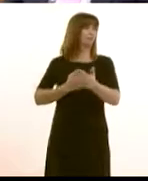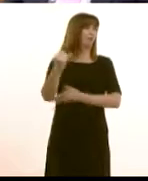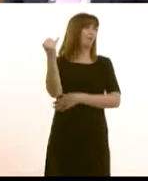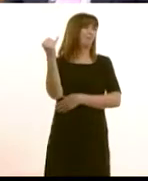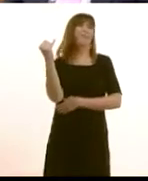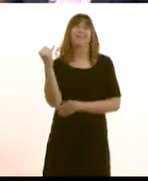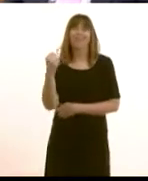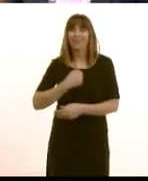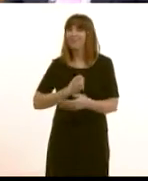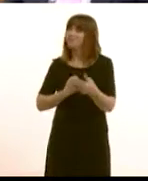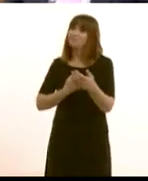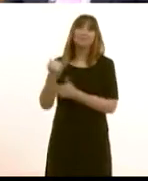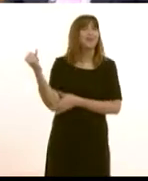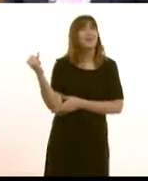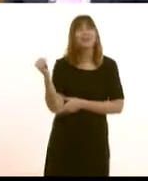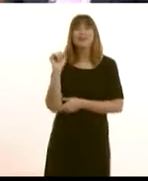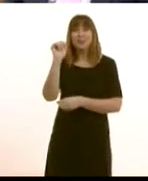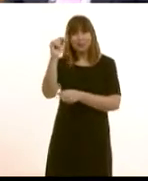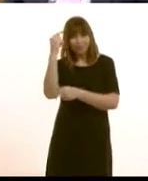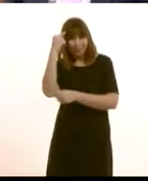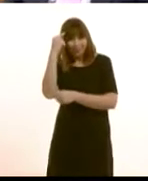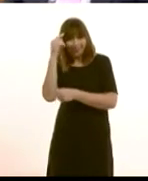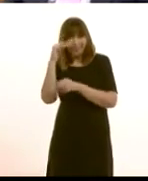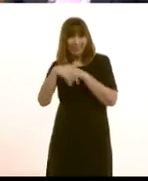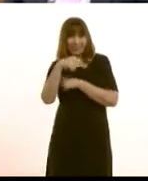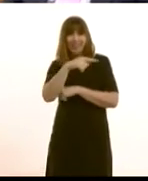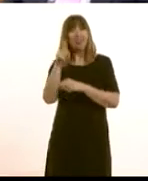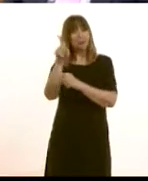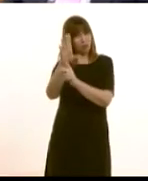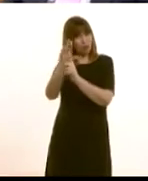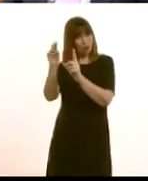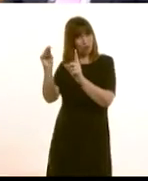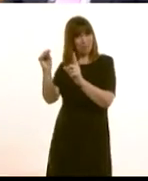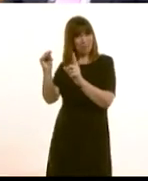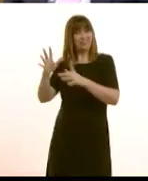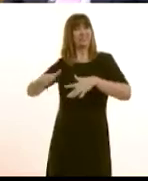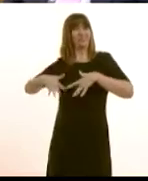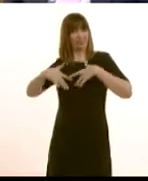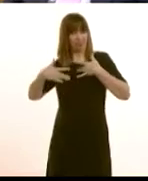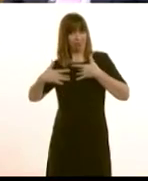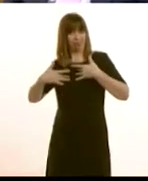the Member has put forward and that the Conservative Partyís view should be that the message they